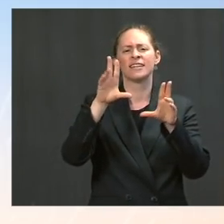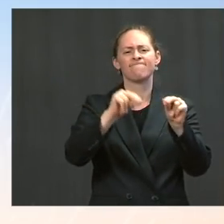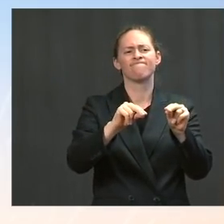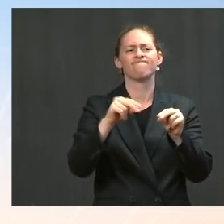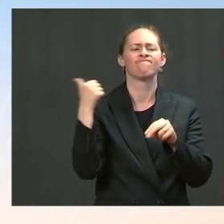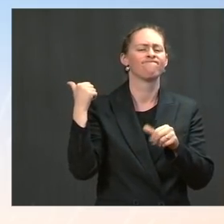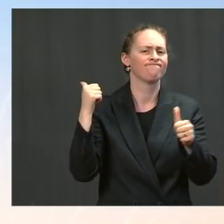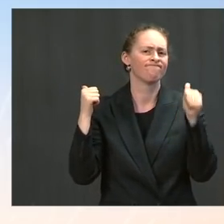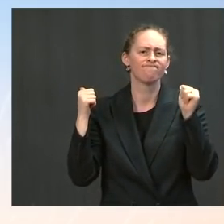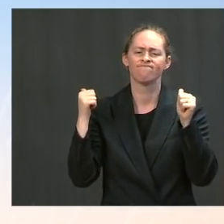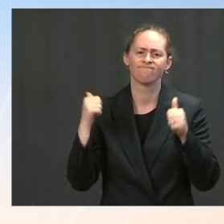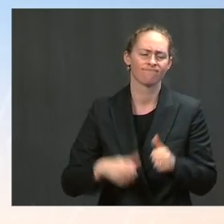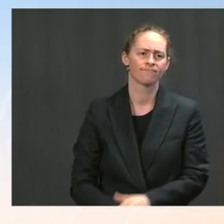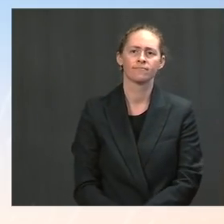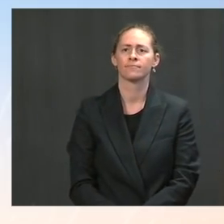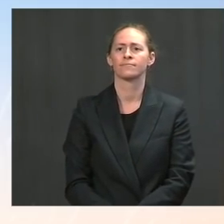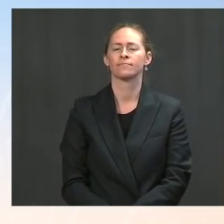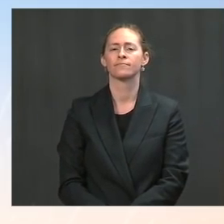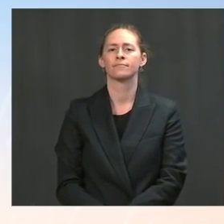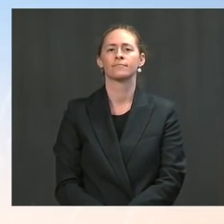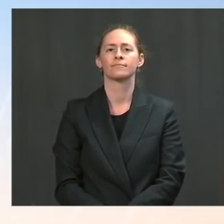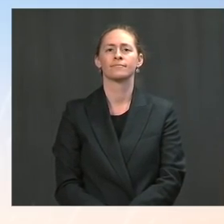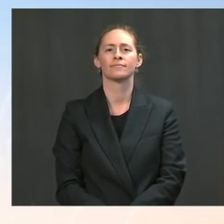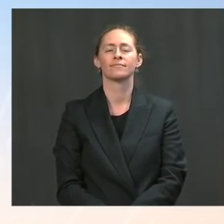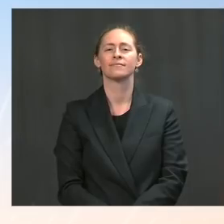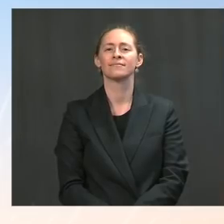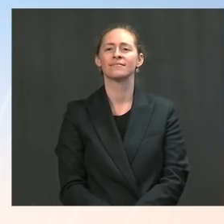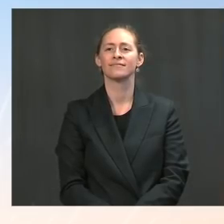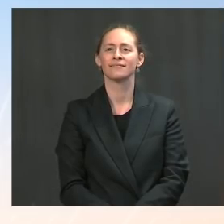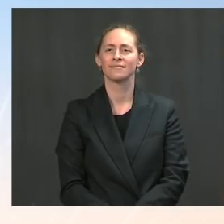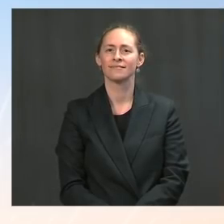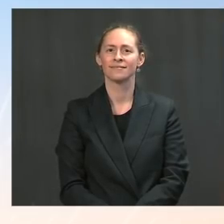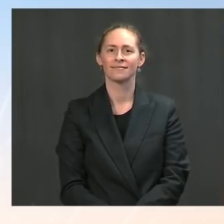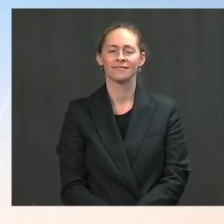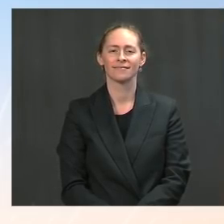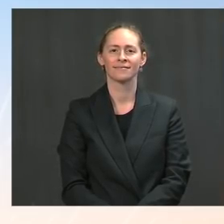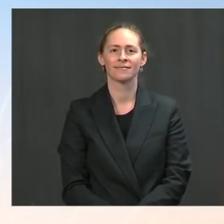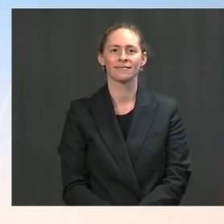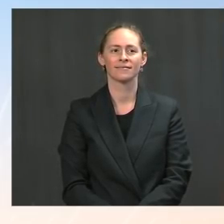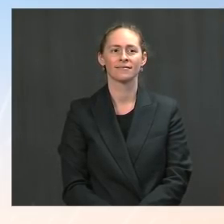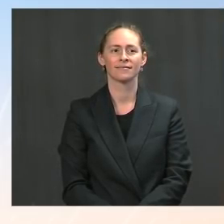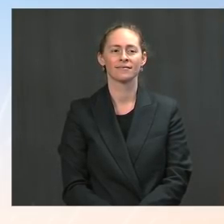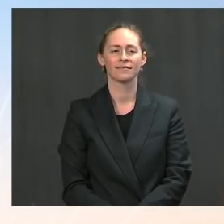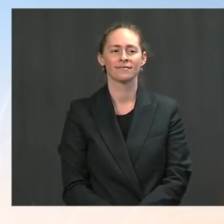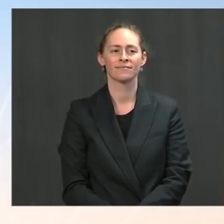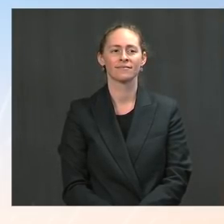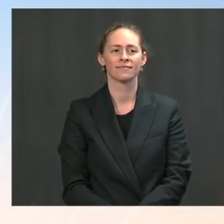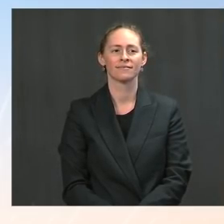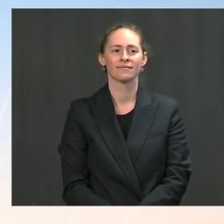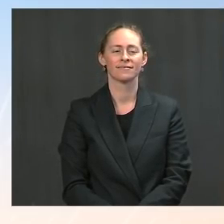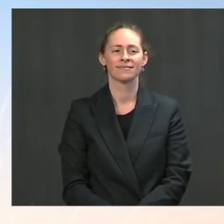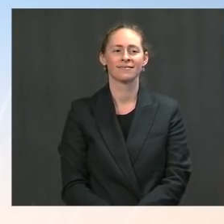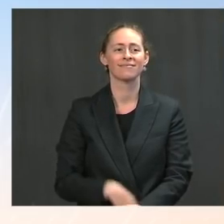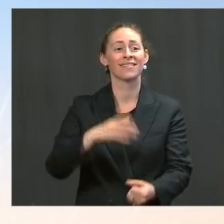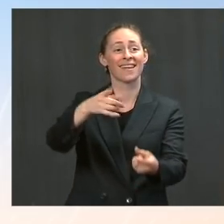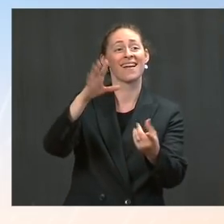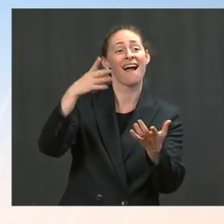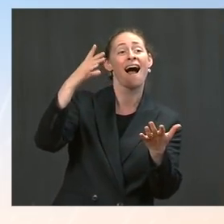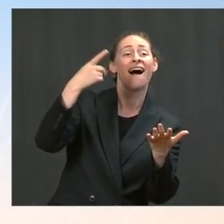I can't believe we're calling it the "BIF" -- Ms. Psaki: The Press: You note that -- Ms. Psaki: Those of us old enough think of "Back to the Future"; those who were younger -- I don't know what they think of. But --